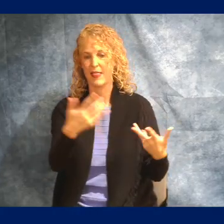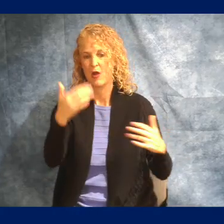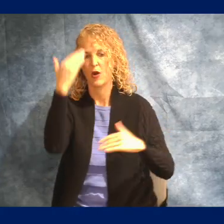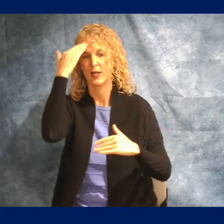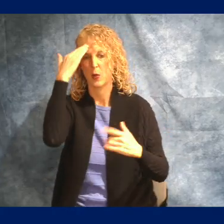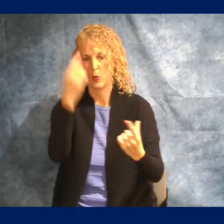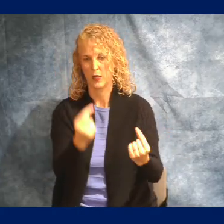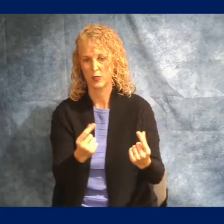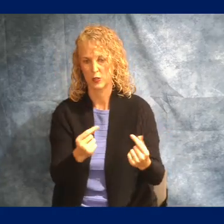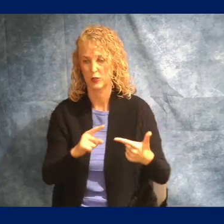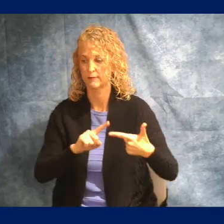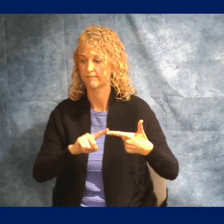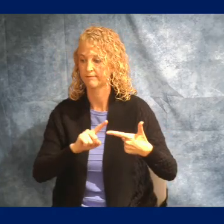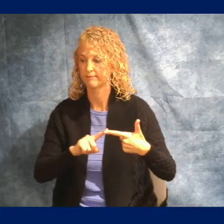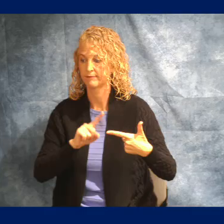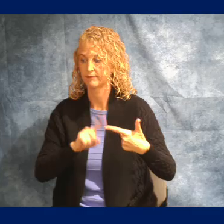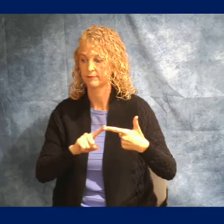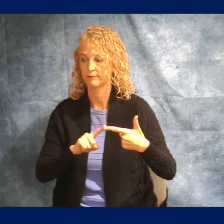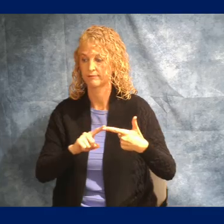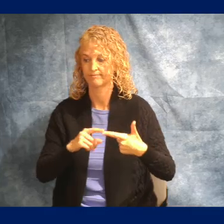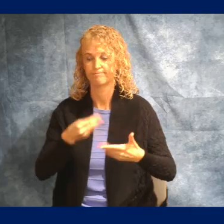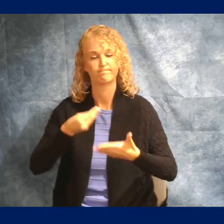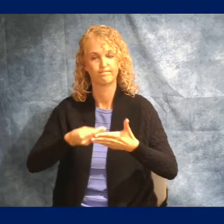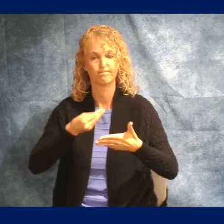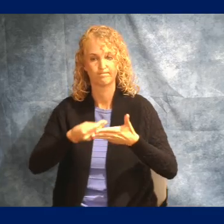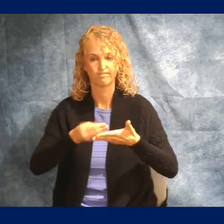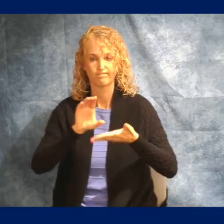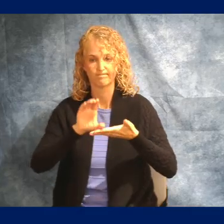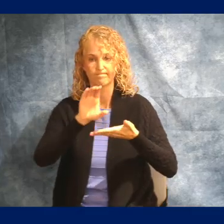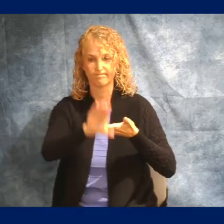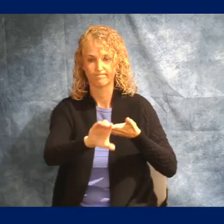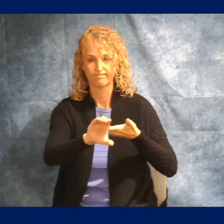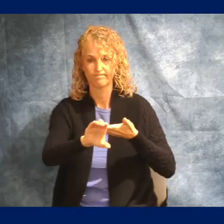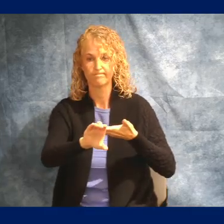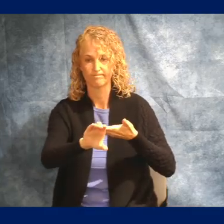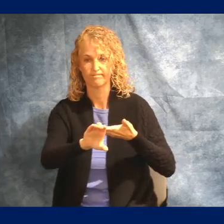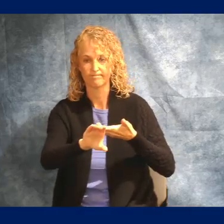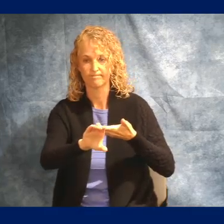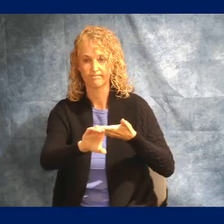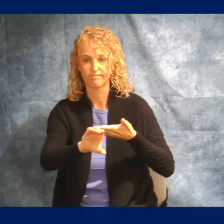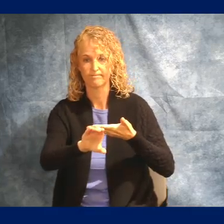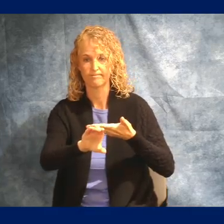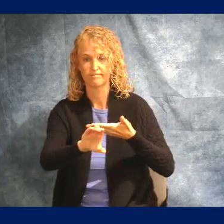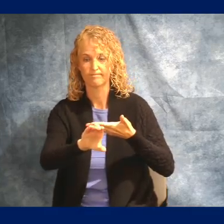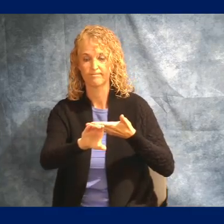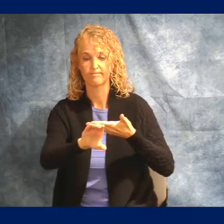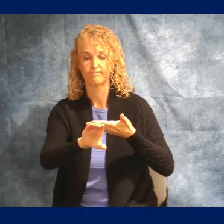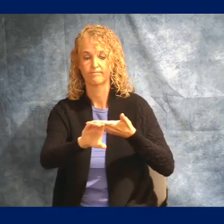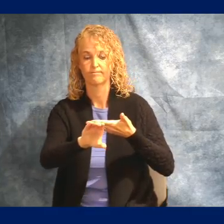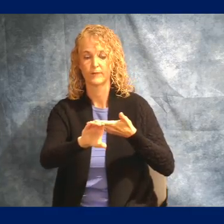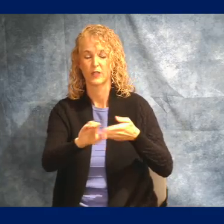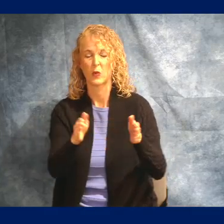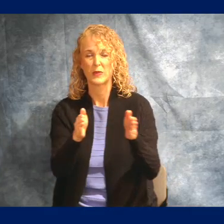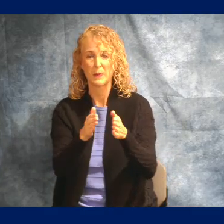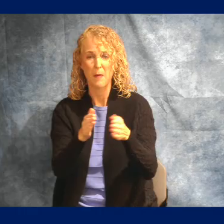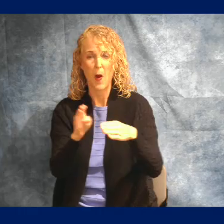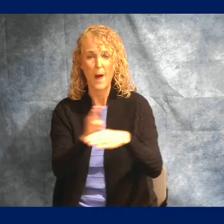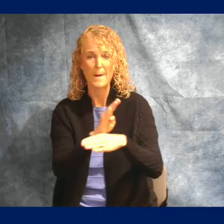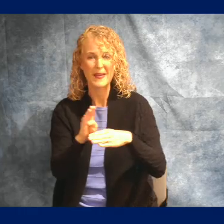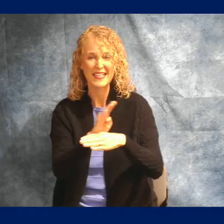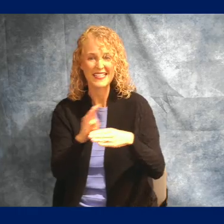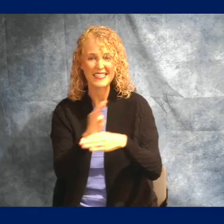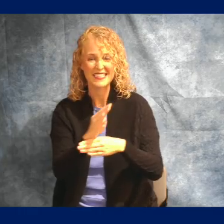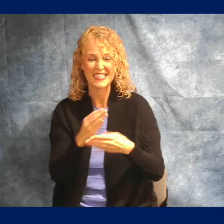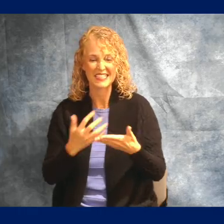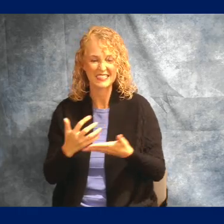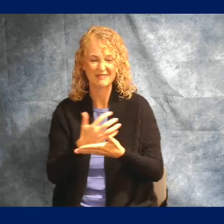two is this part here, the capital. Um, providing lowincome small businesses with up to $10,000